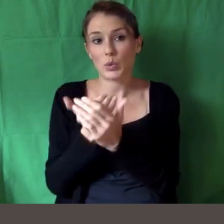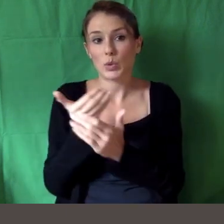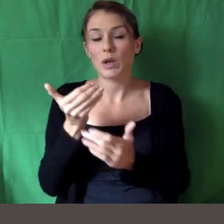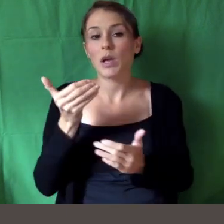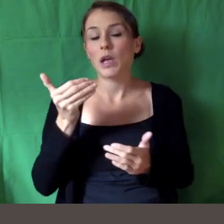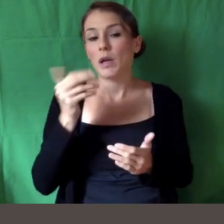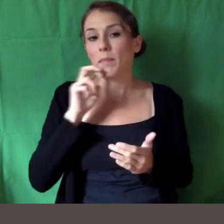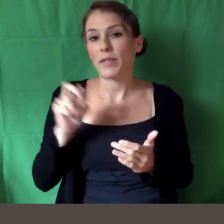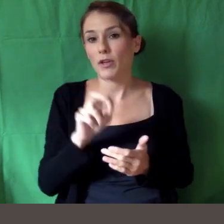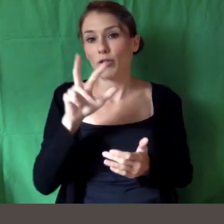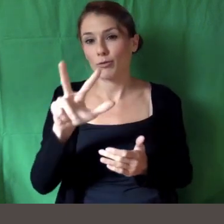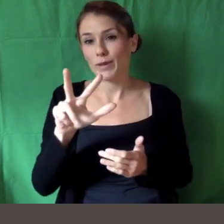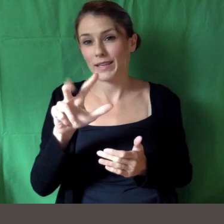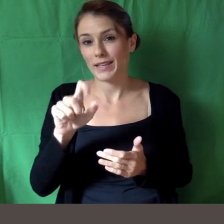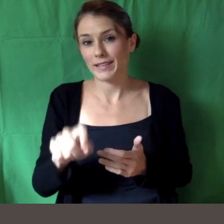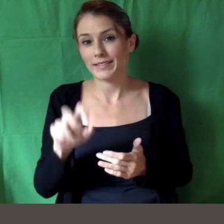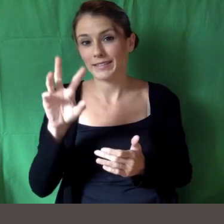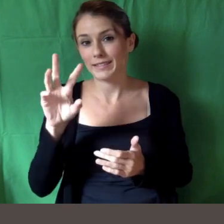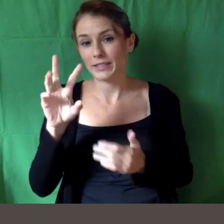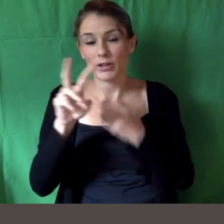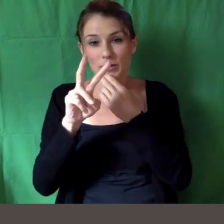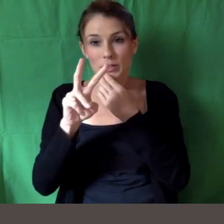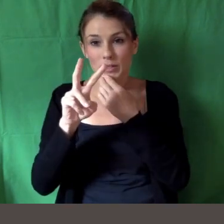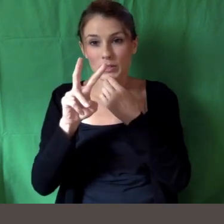have this in Python 2.7.